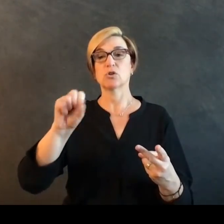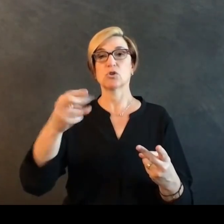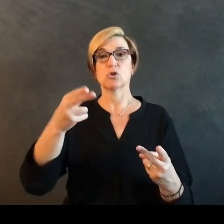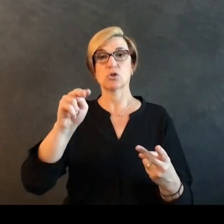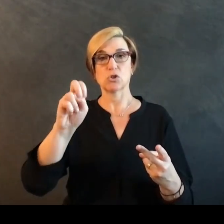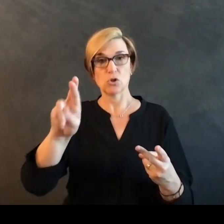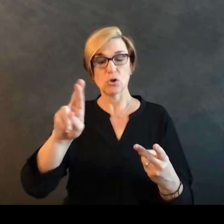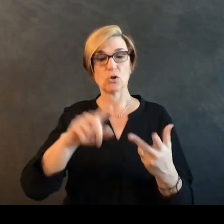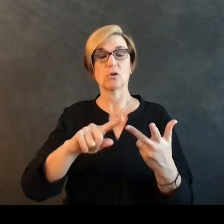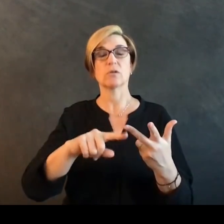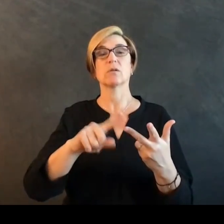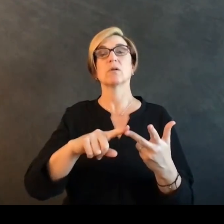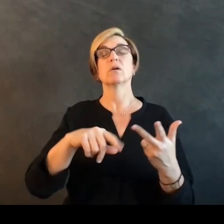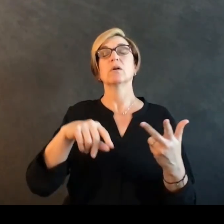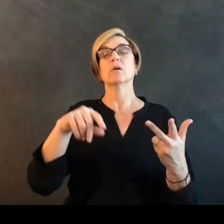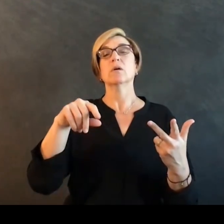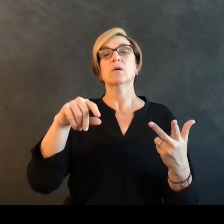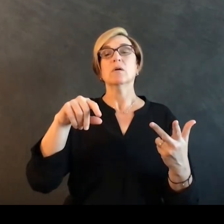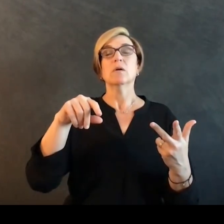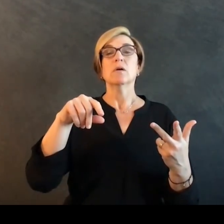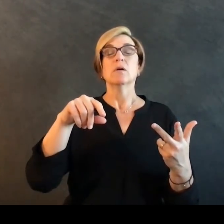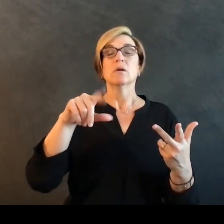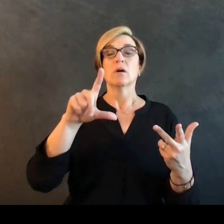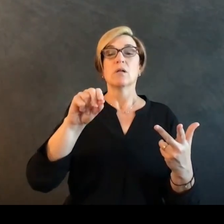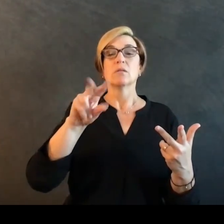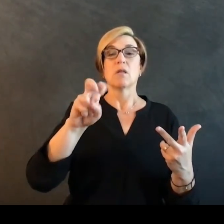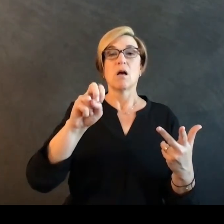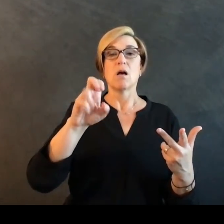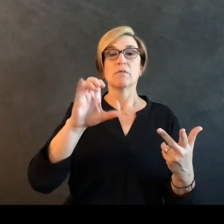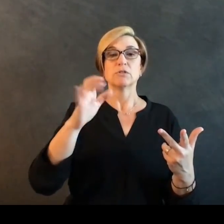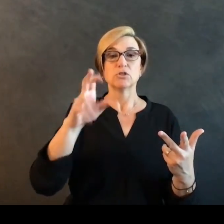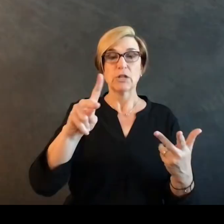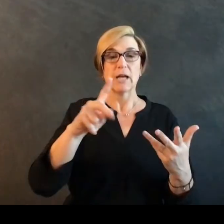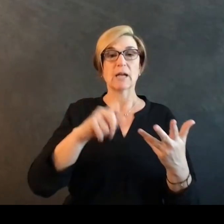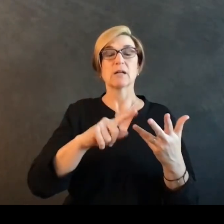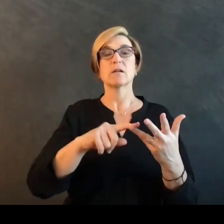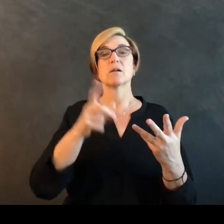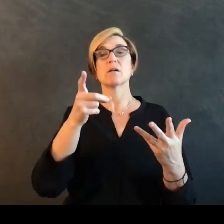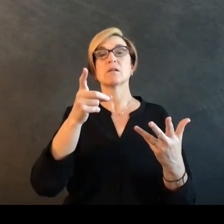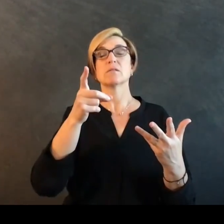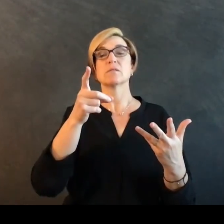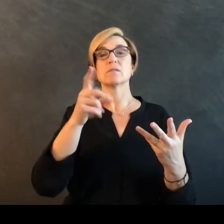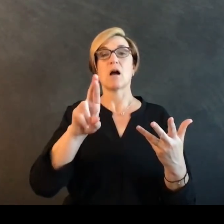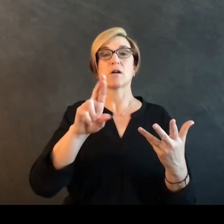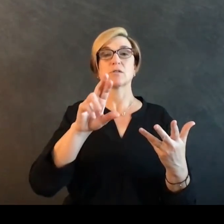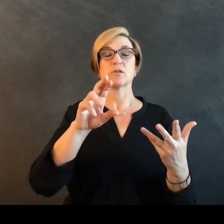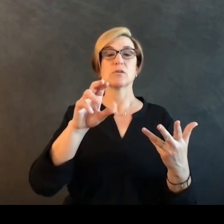Peter Navarro dr. Burks and myself I'll be right back so I'll see you in a